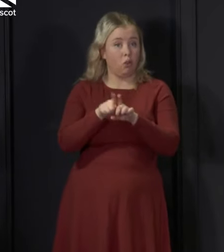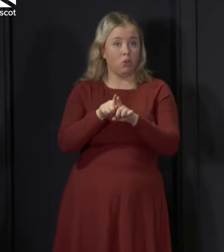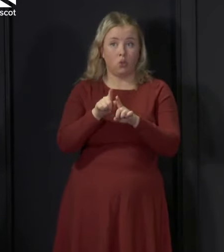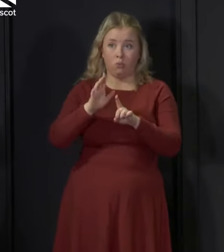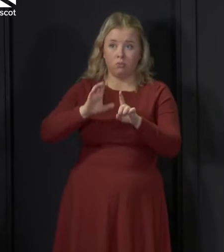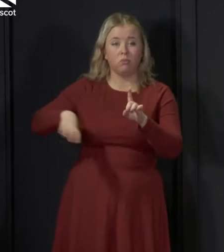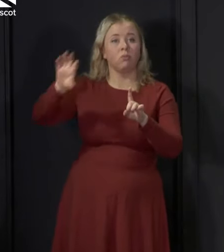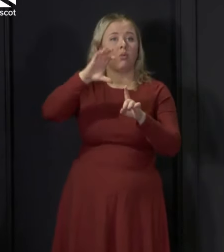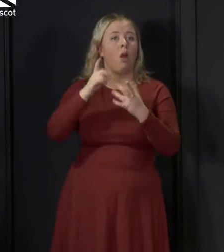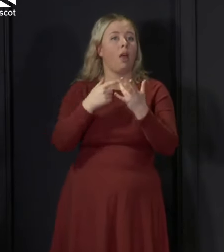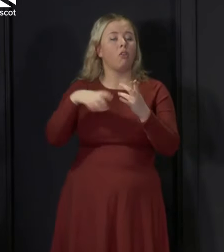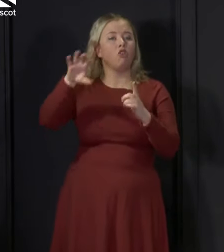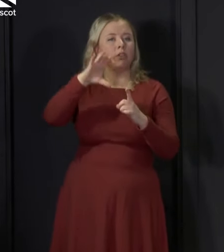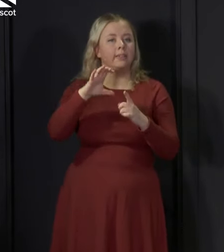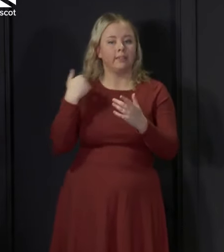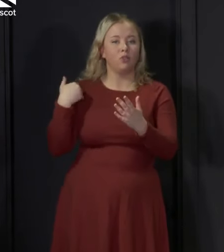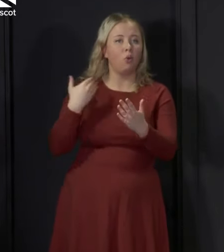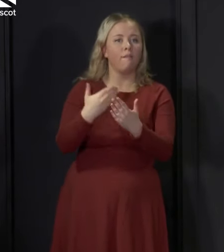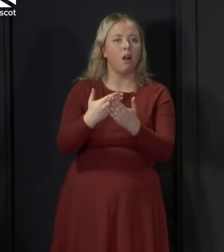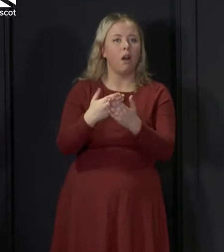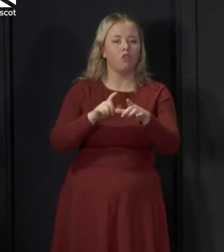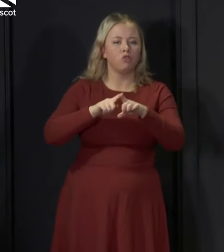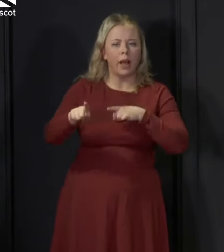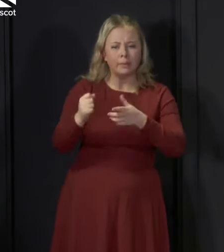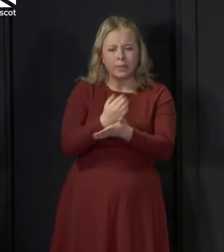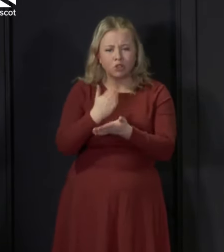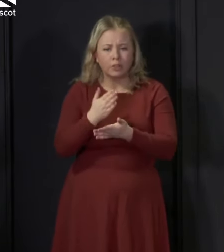steps we have taken so far are designed to ensure that they are as safe as they can possibly